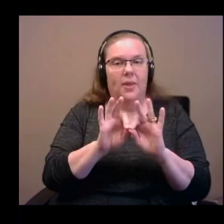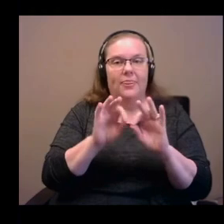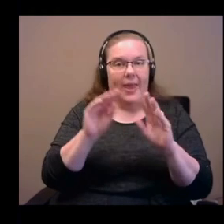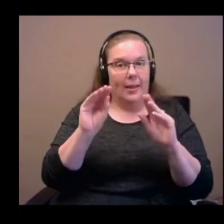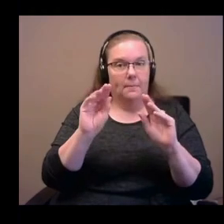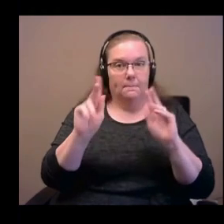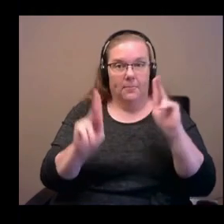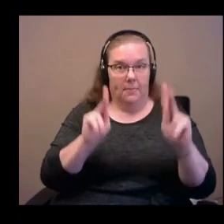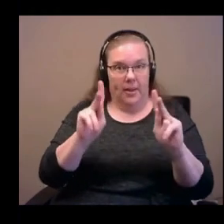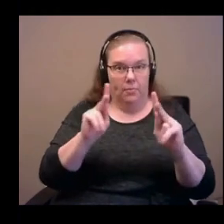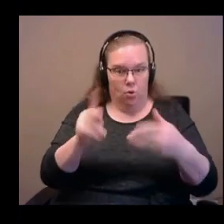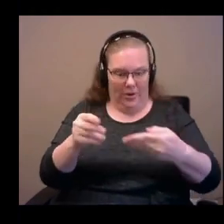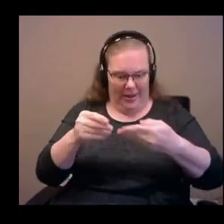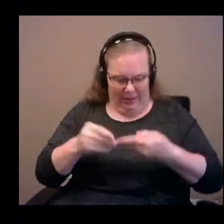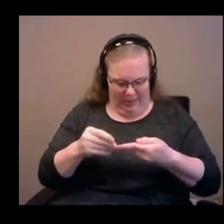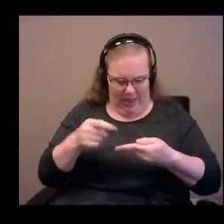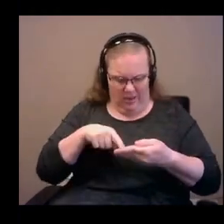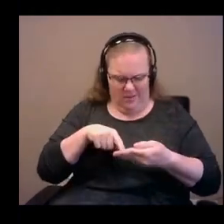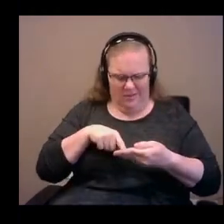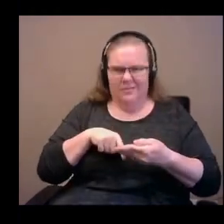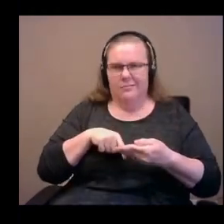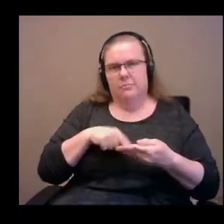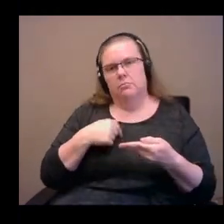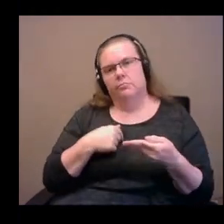And so what do good communicators do? Well, they don’t just give people one option. They don’t just